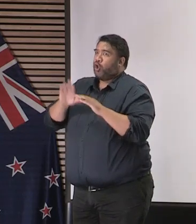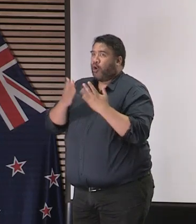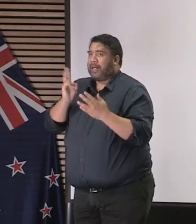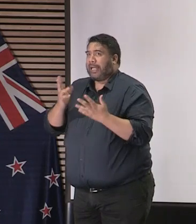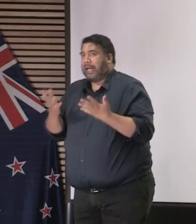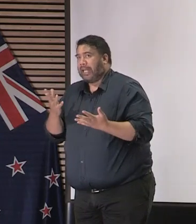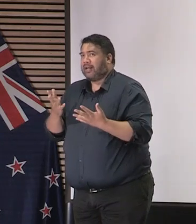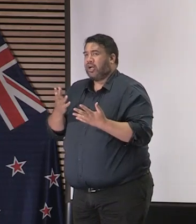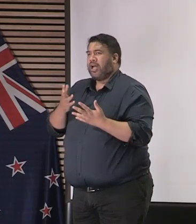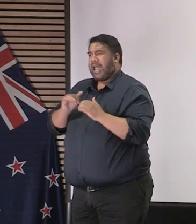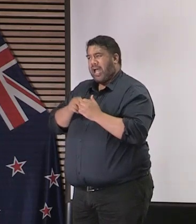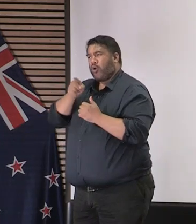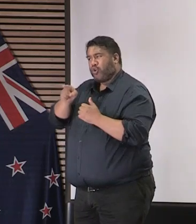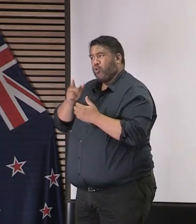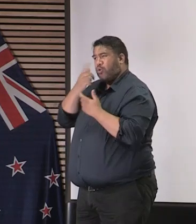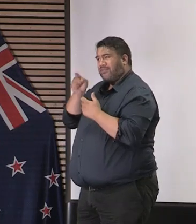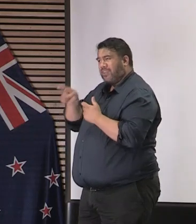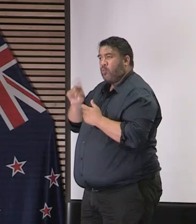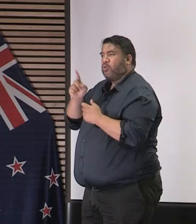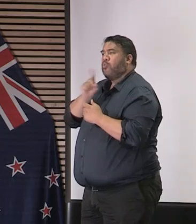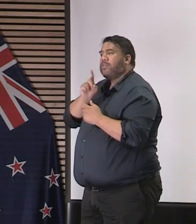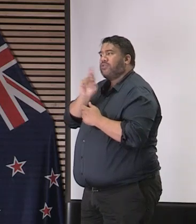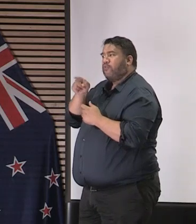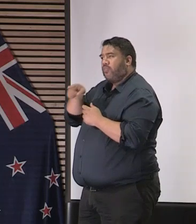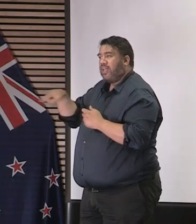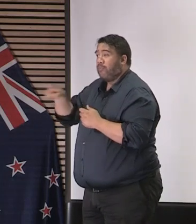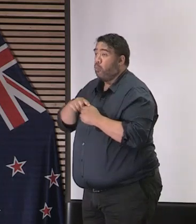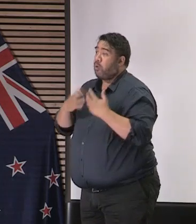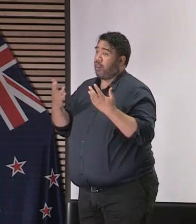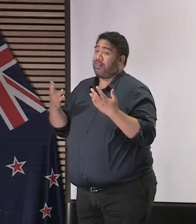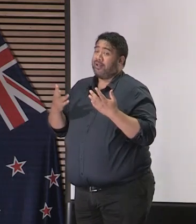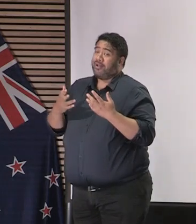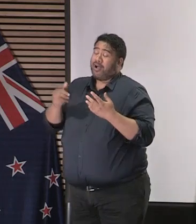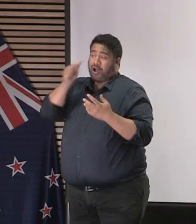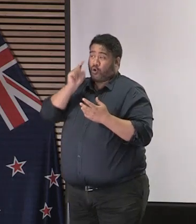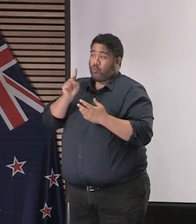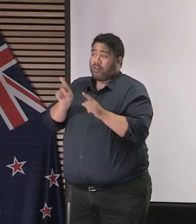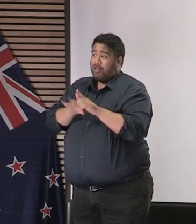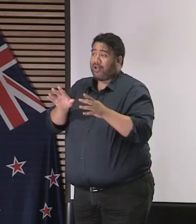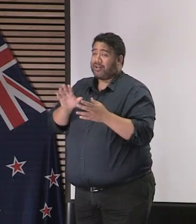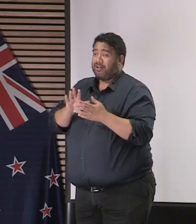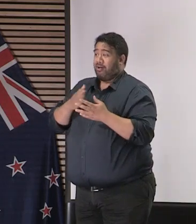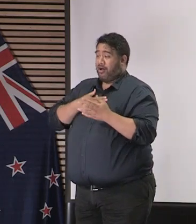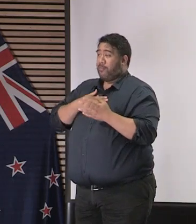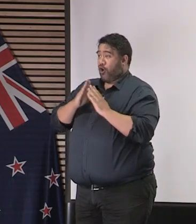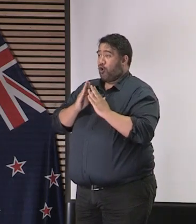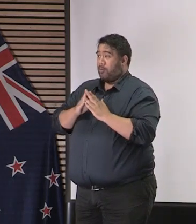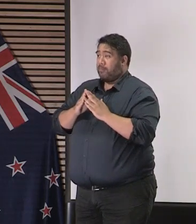right now especially if they have multiple kids at home until schools open again... ?